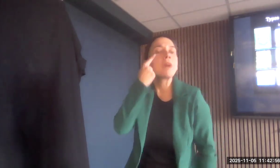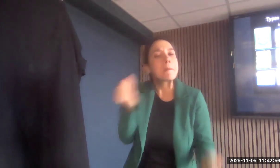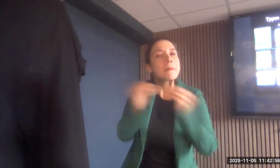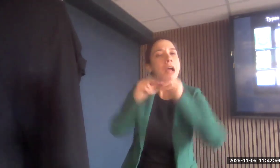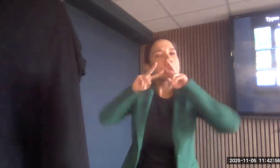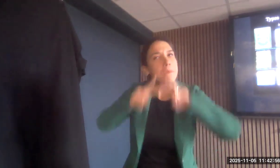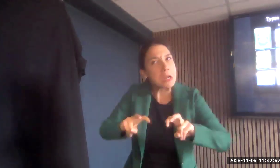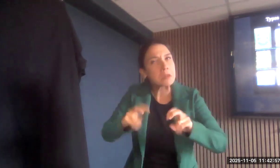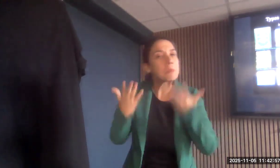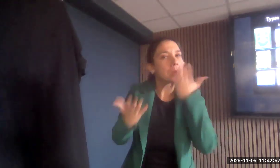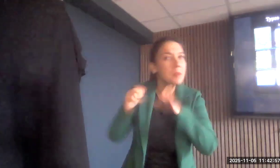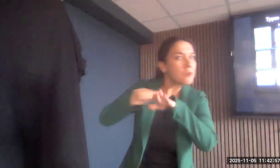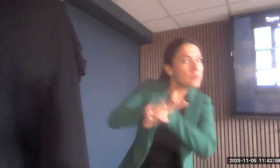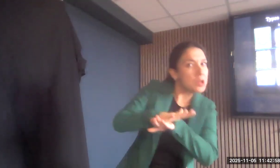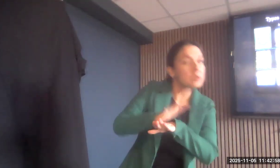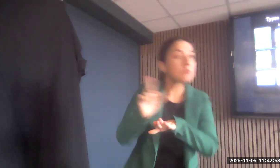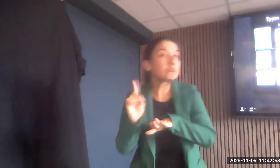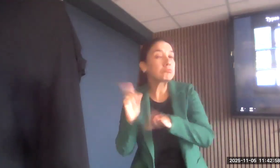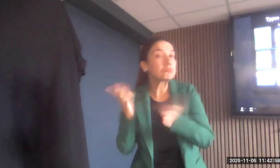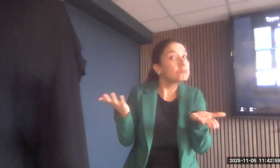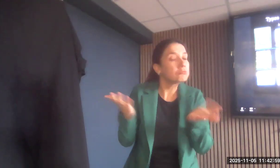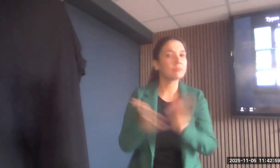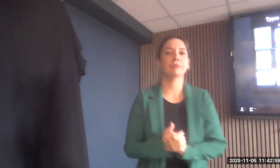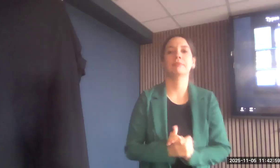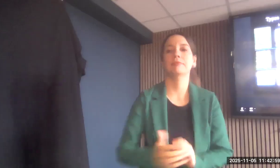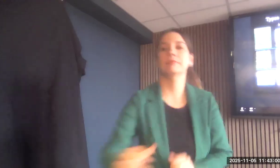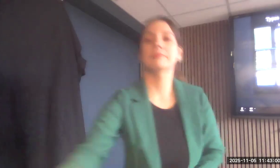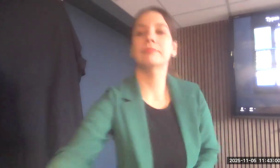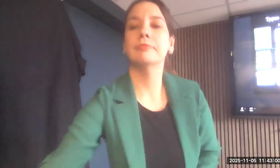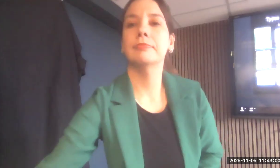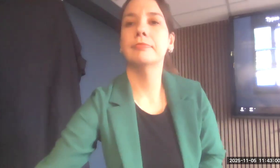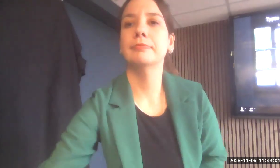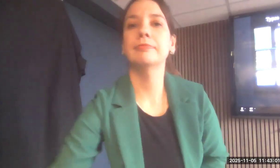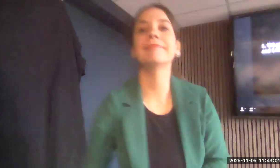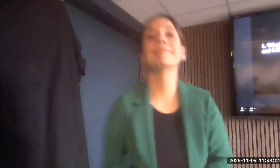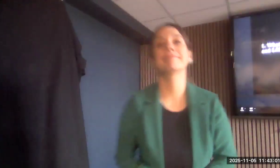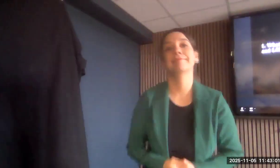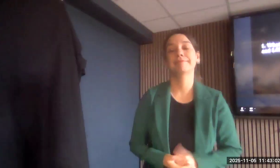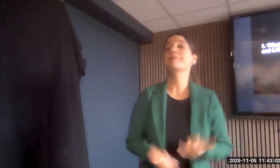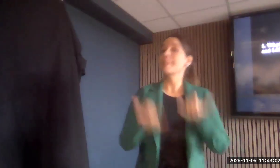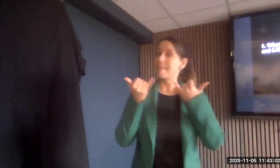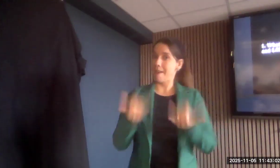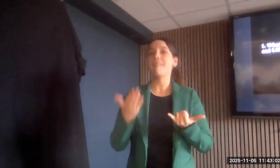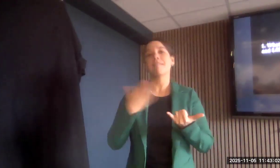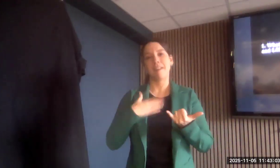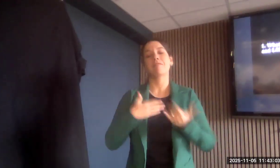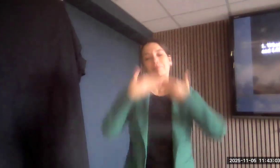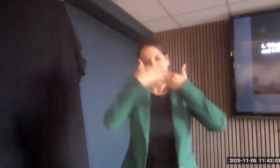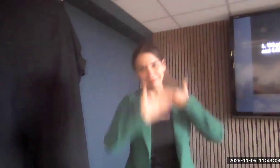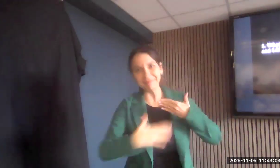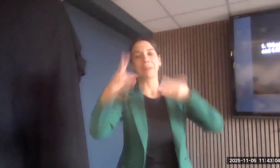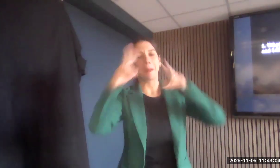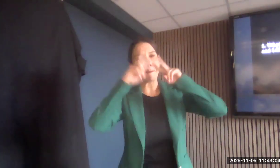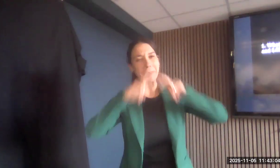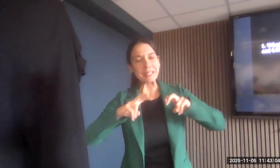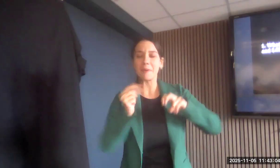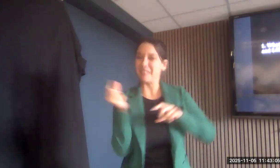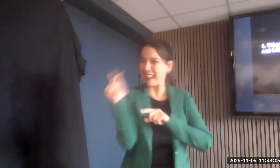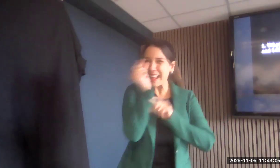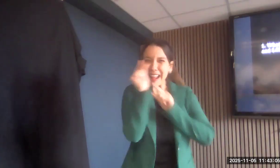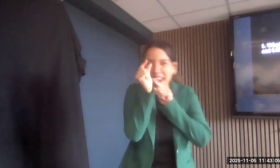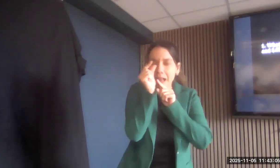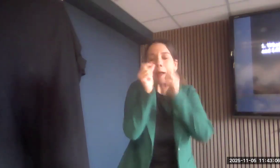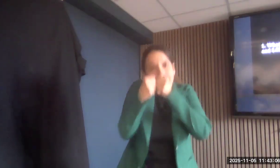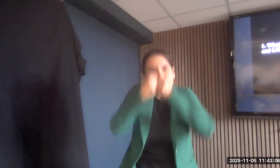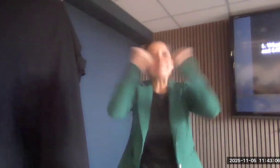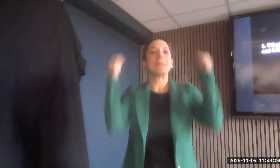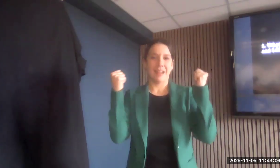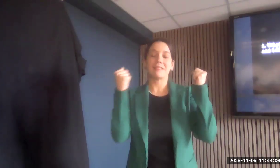And instead of just thinking, is this influence from ASL, we wanted to drill down and interrogate more as to why this change might have happened.